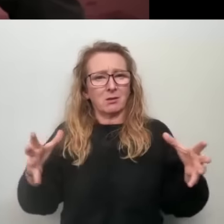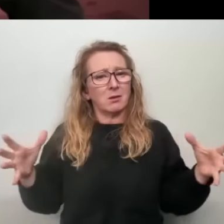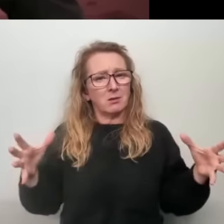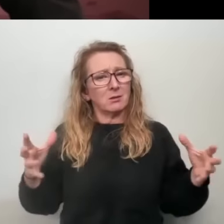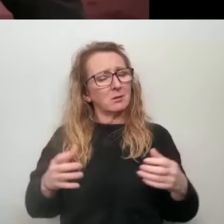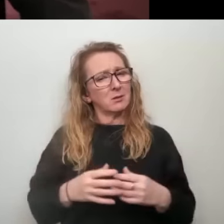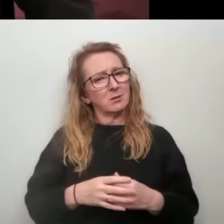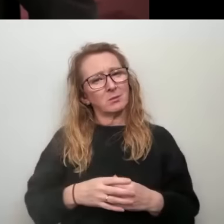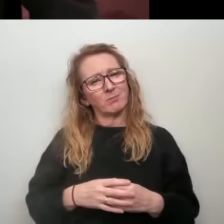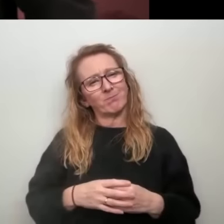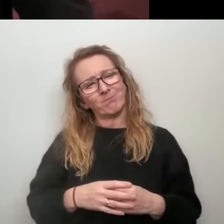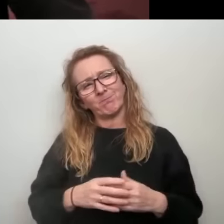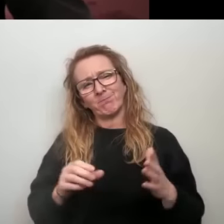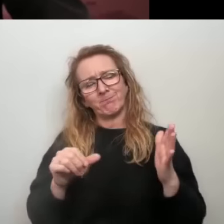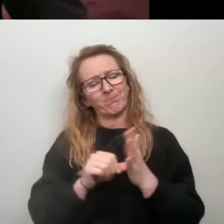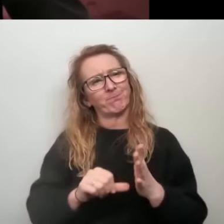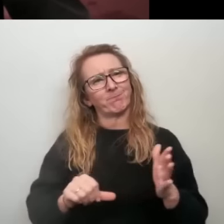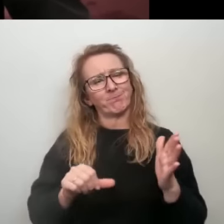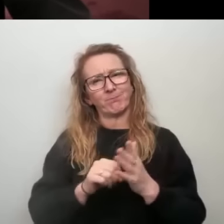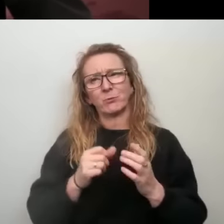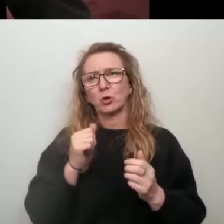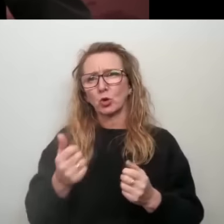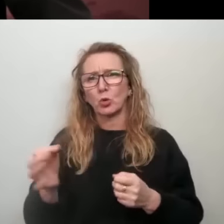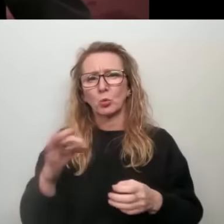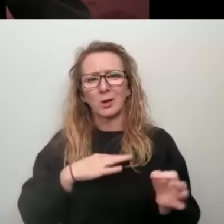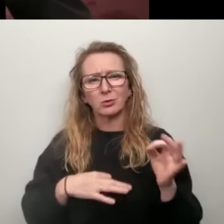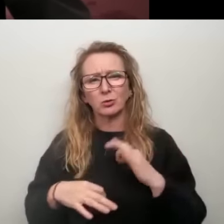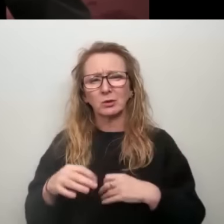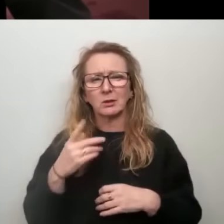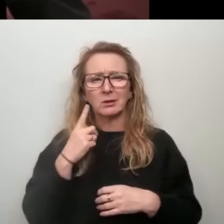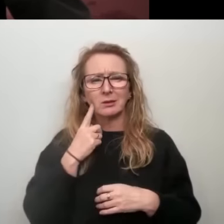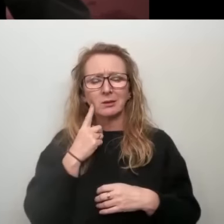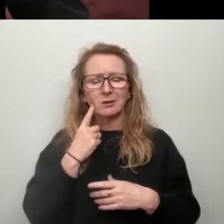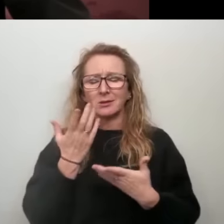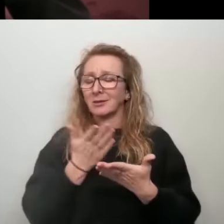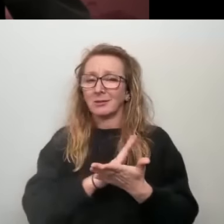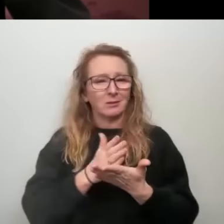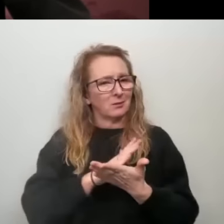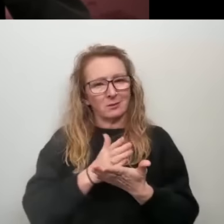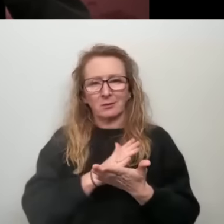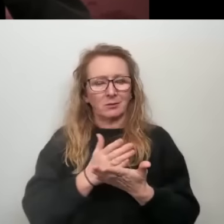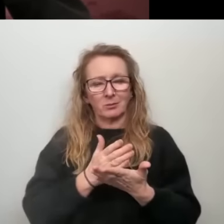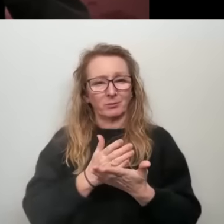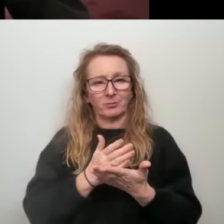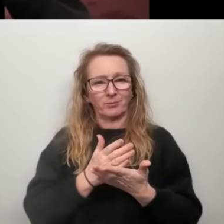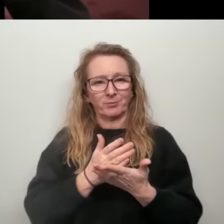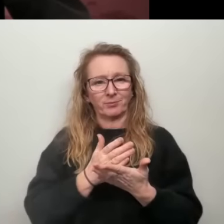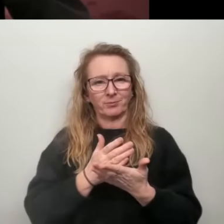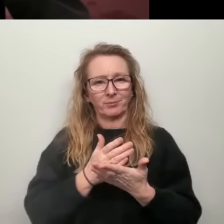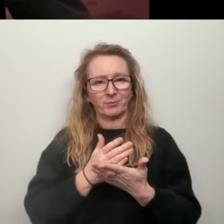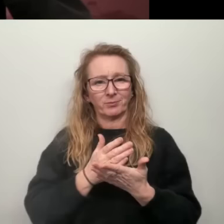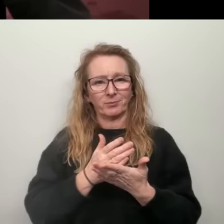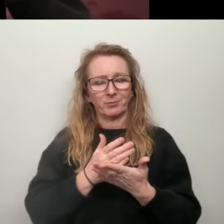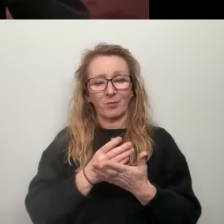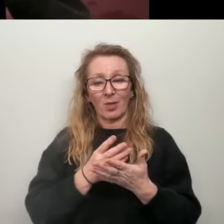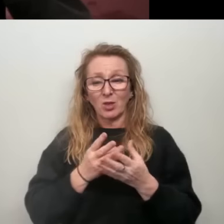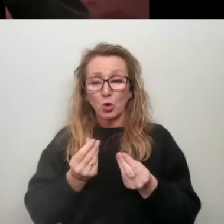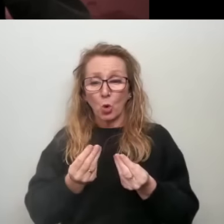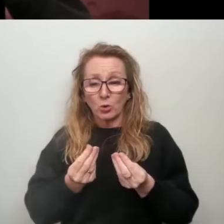God, that is a really good question, isn't it? I just don't know, and I don't, you know, I don't know, is there is the source material that says, ah,